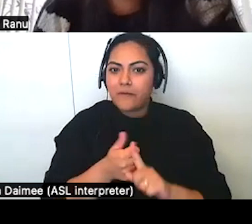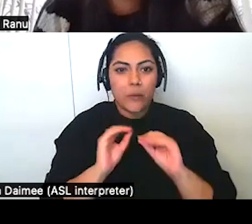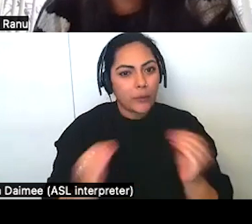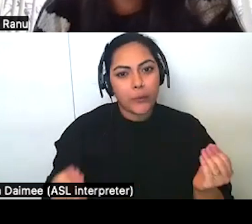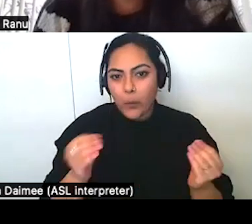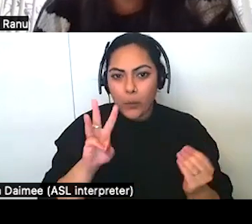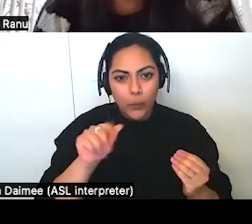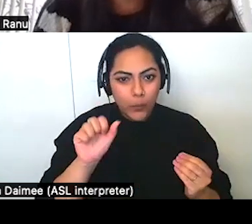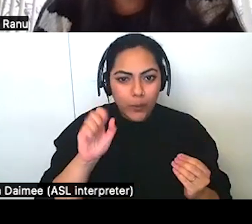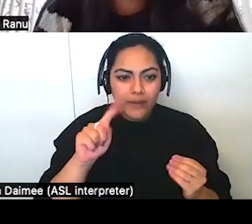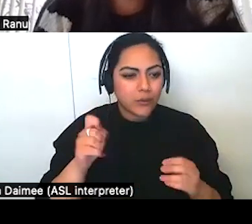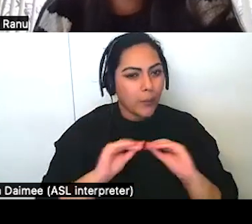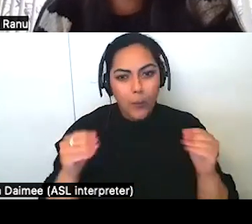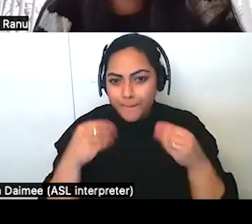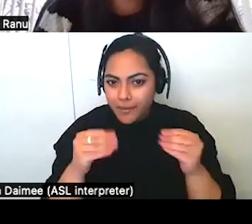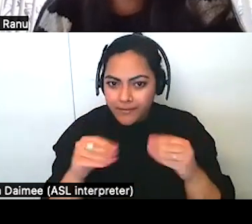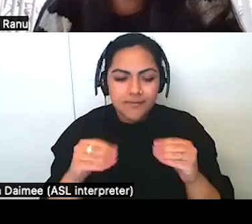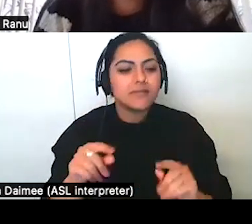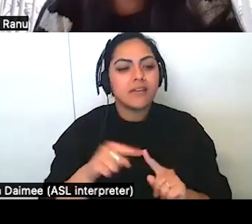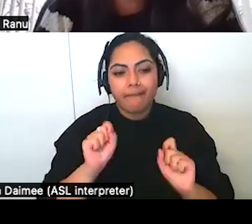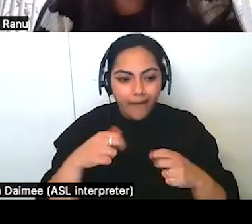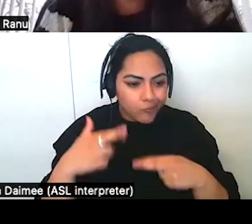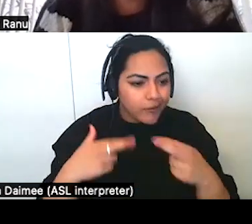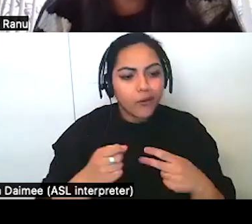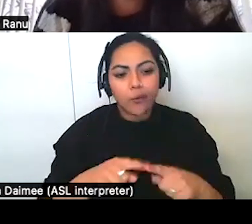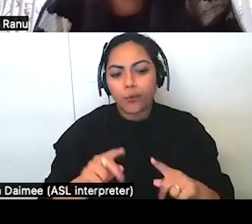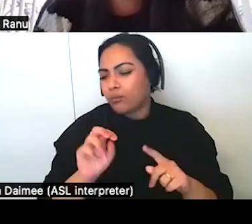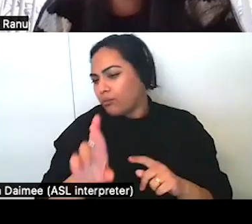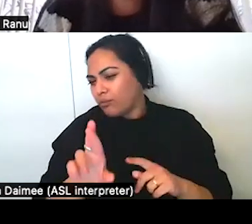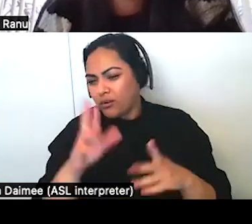been seeing it as a sustainable method of gift wrapping. I don't know if anyone else has come